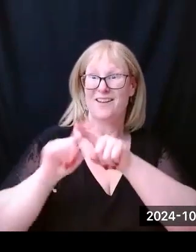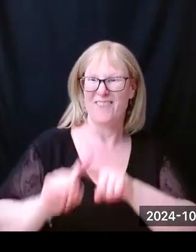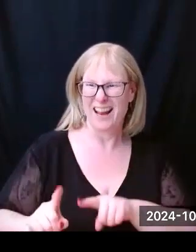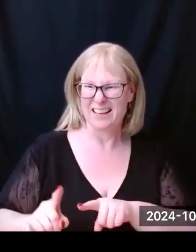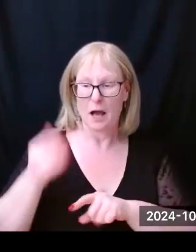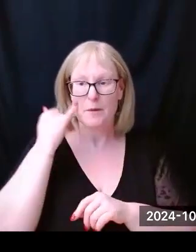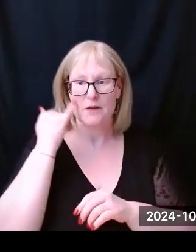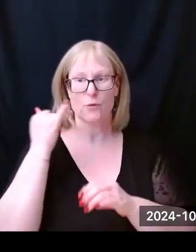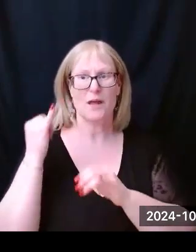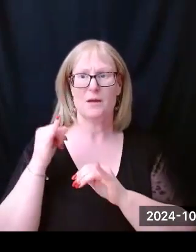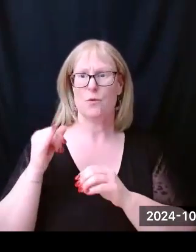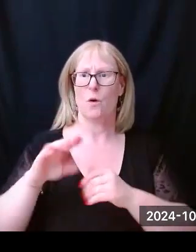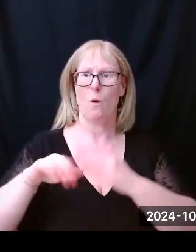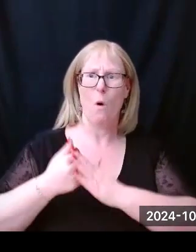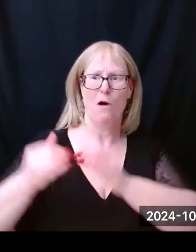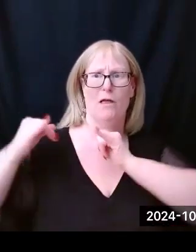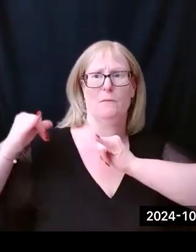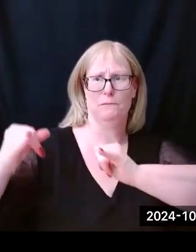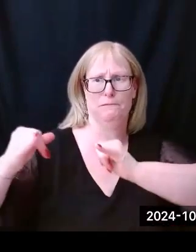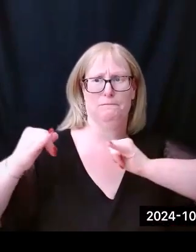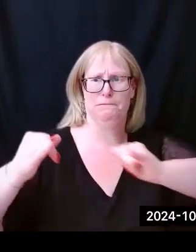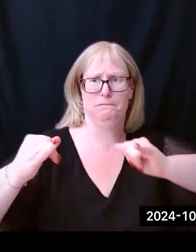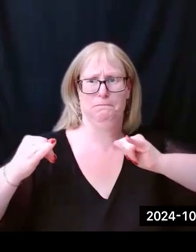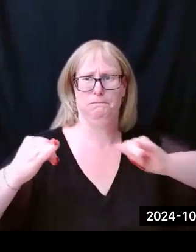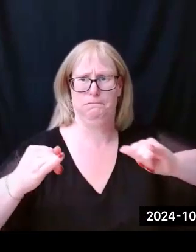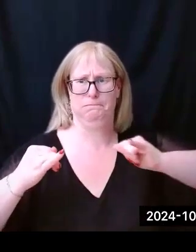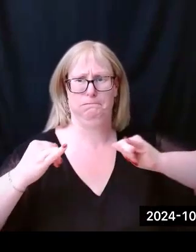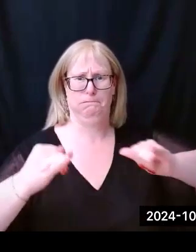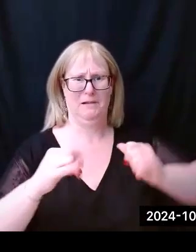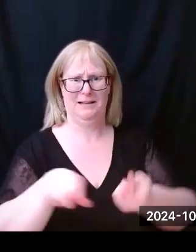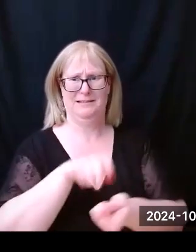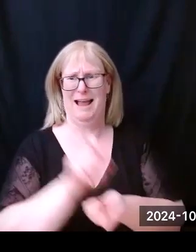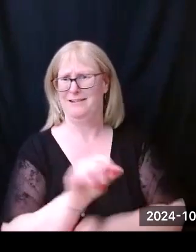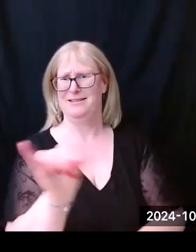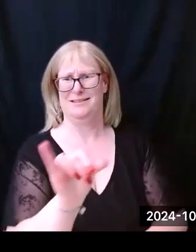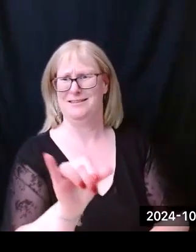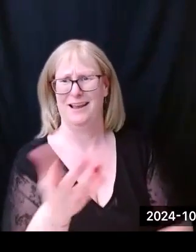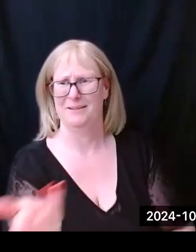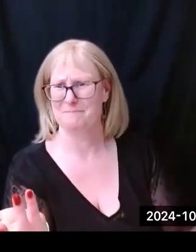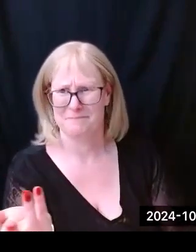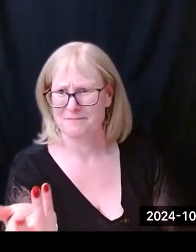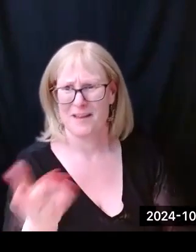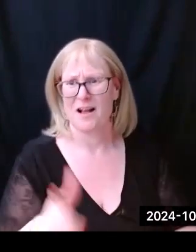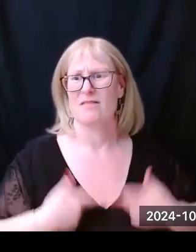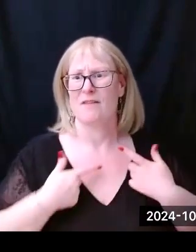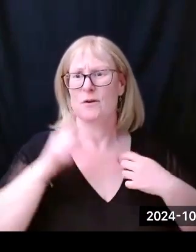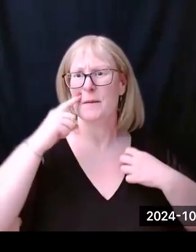were all exactly the same carbon copy thing. Then we'd be like sponges and we wouldn't have all the cool things that